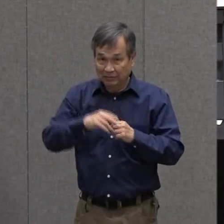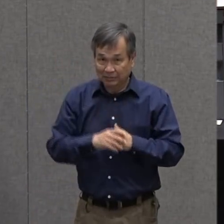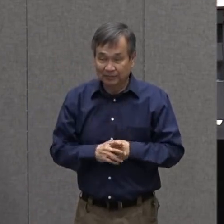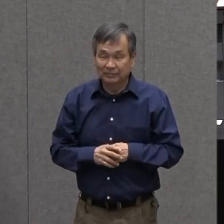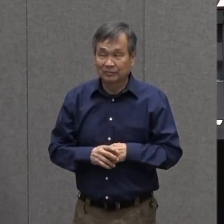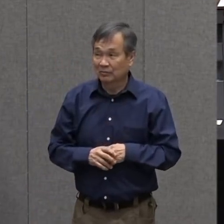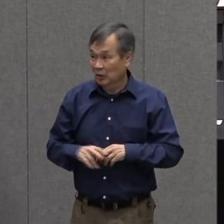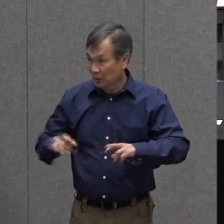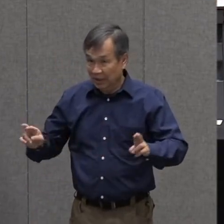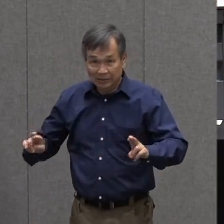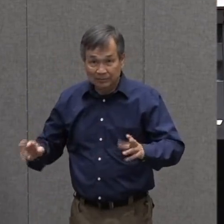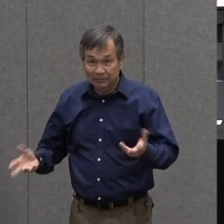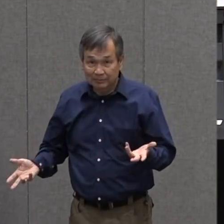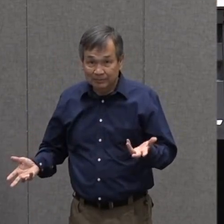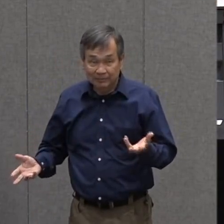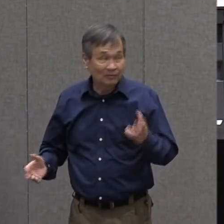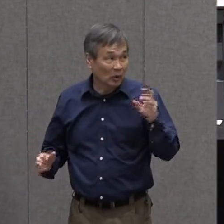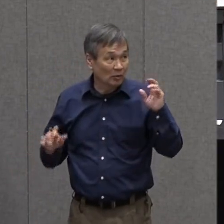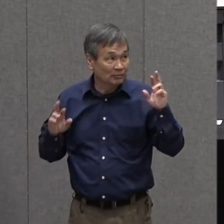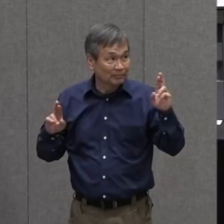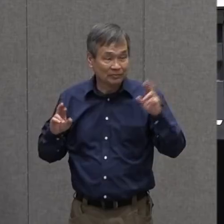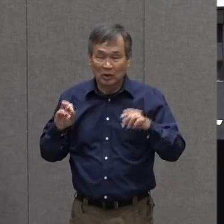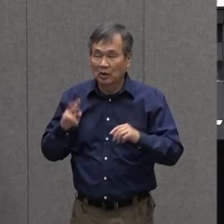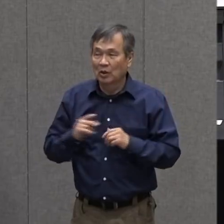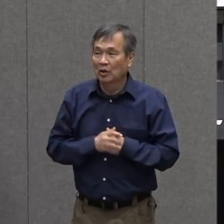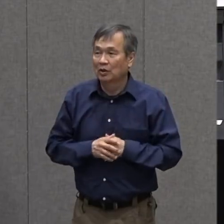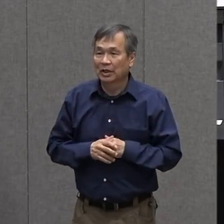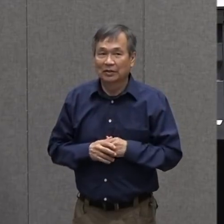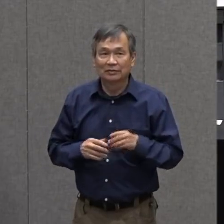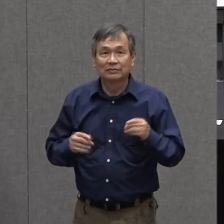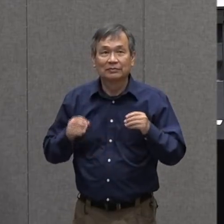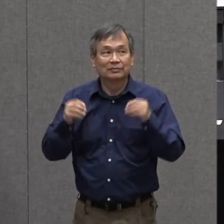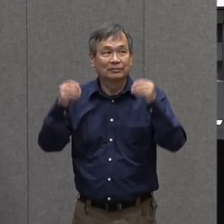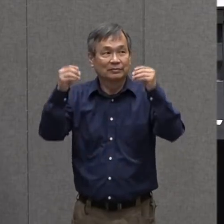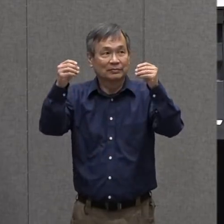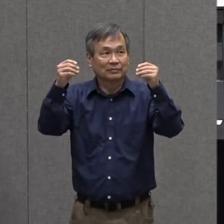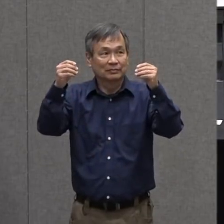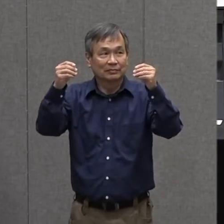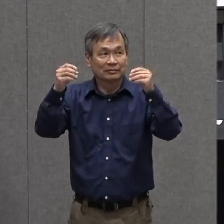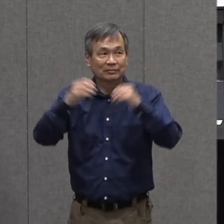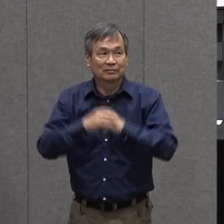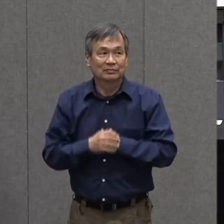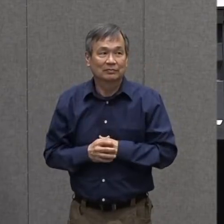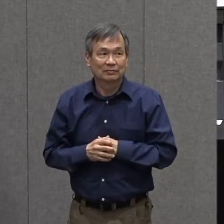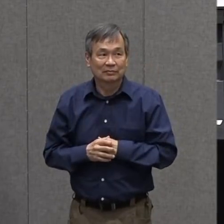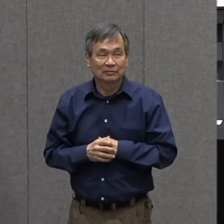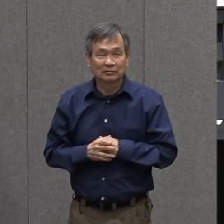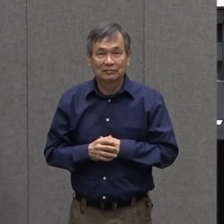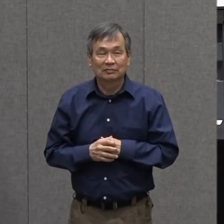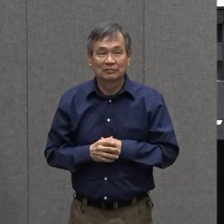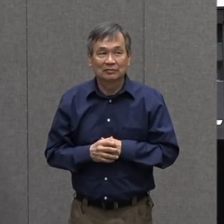All right. Are we ready to go? I hope so. Okay, so show it to the camera. I'll have to look at the clock there. Perfect. - Okay.